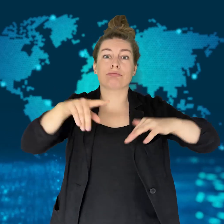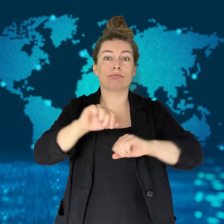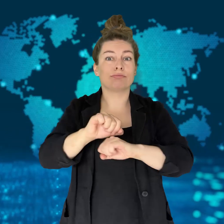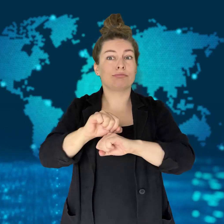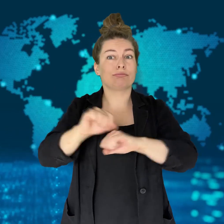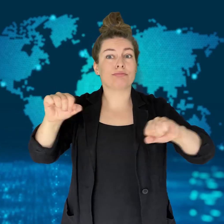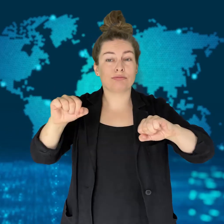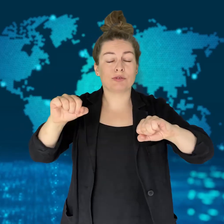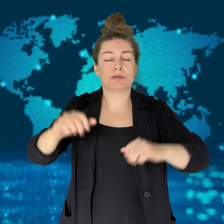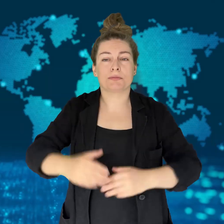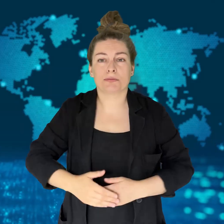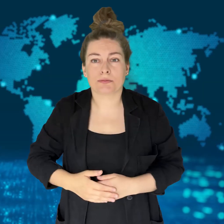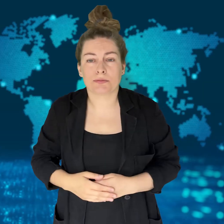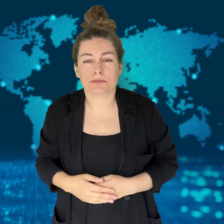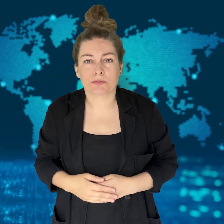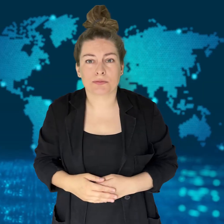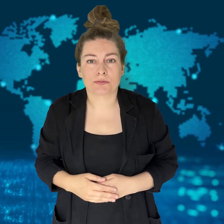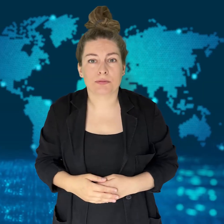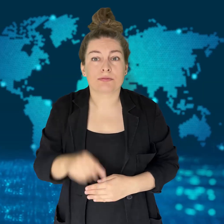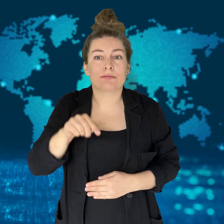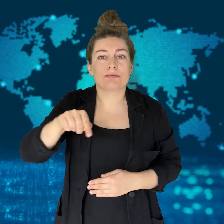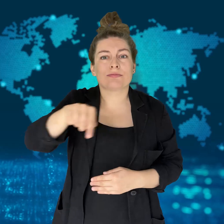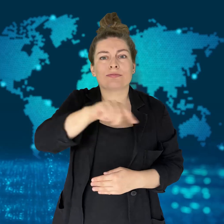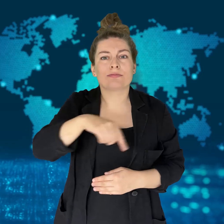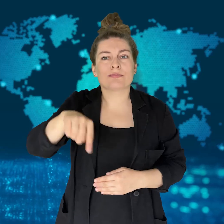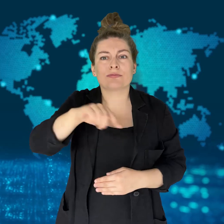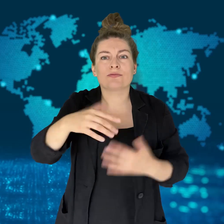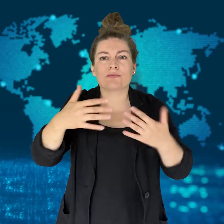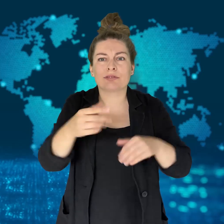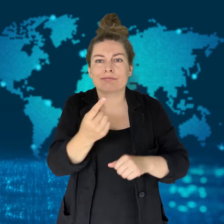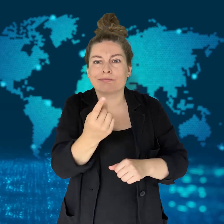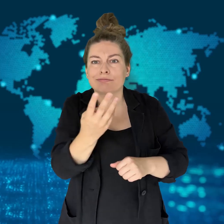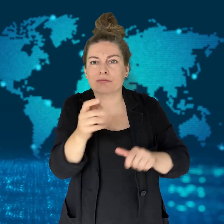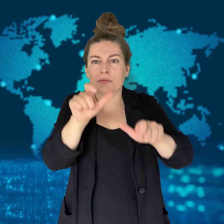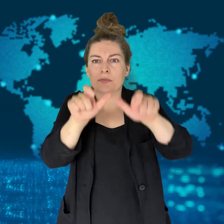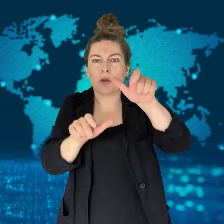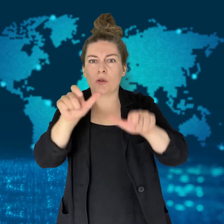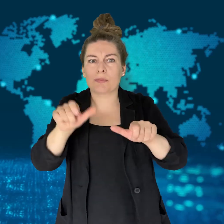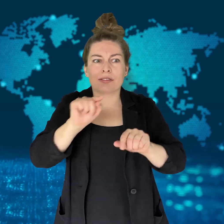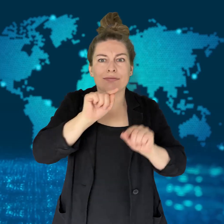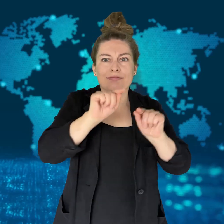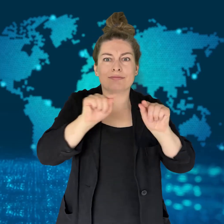A few minutes later, a second blast detonated near General Hospital.